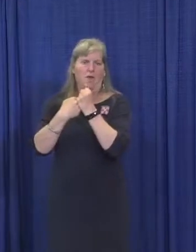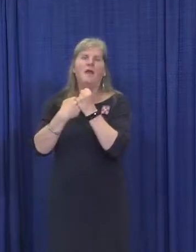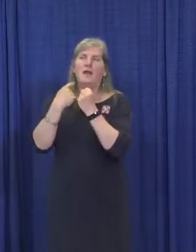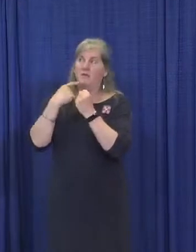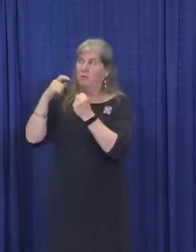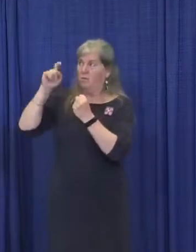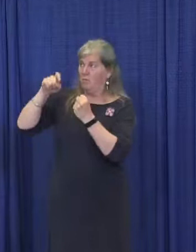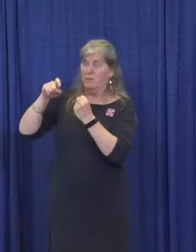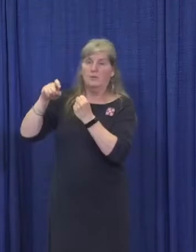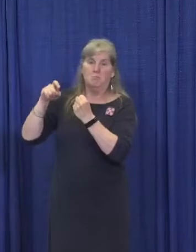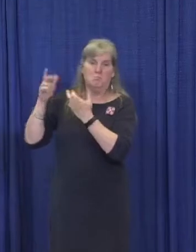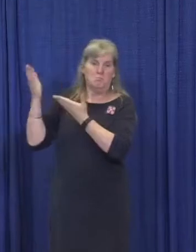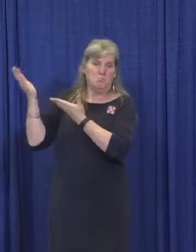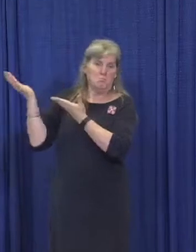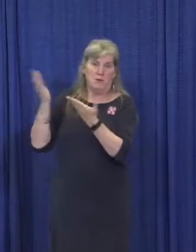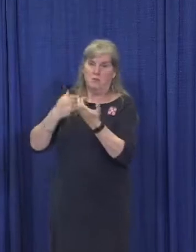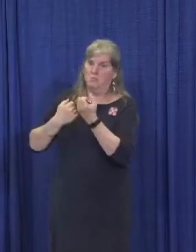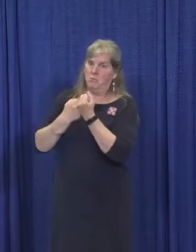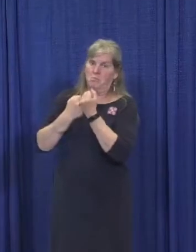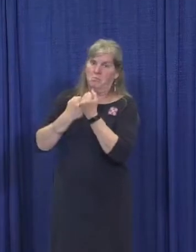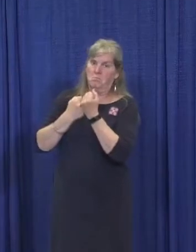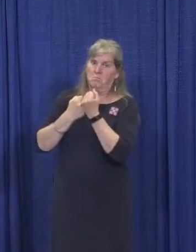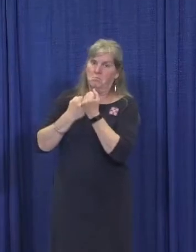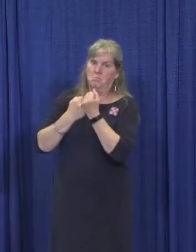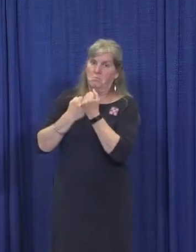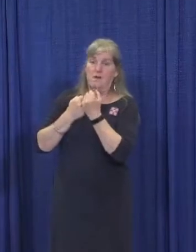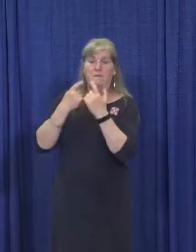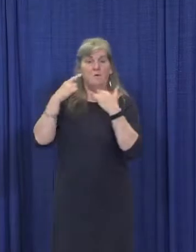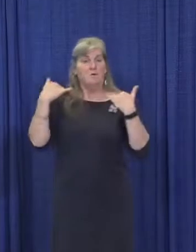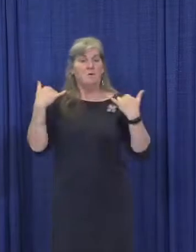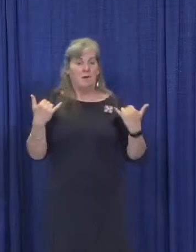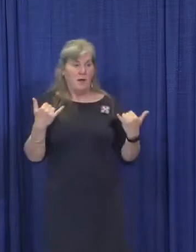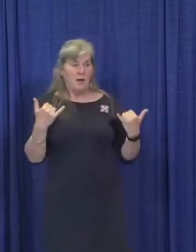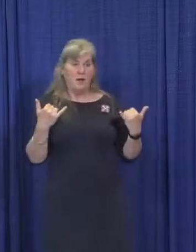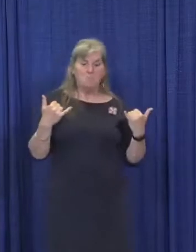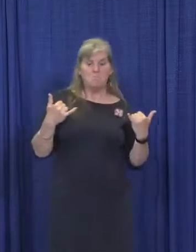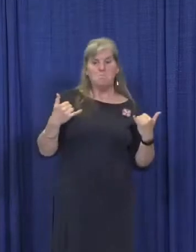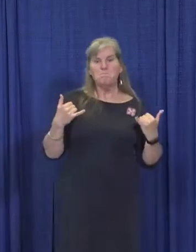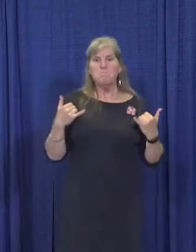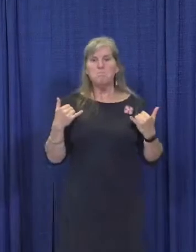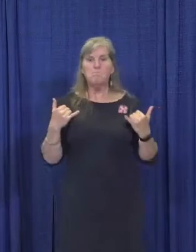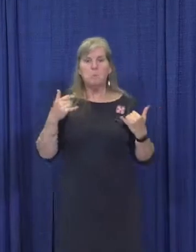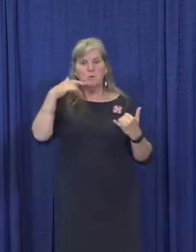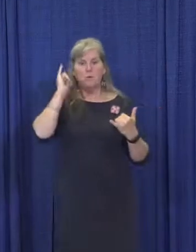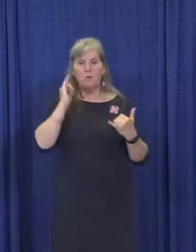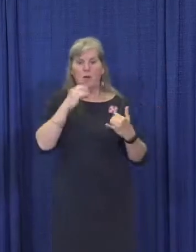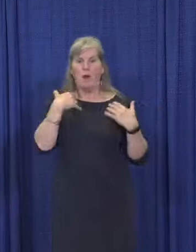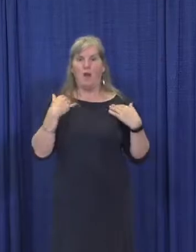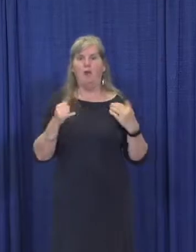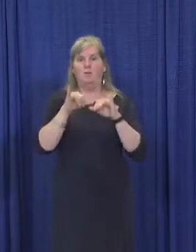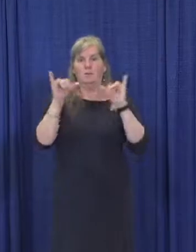situation when we needed. With the capacity and Yukon